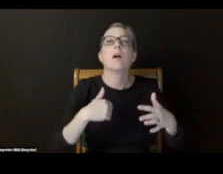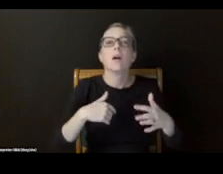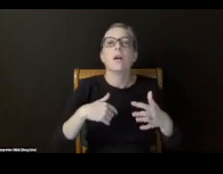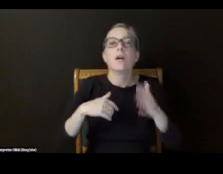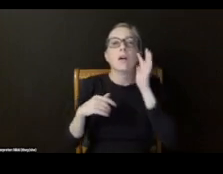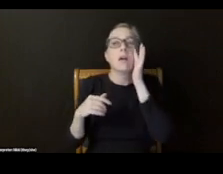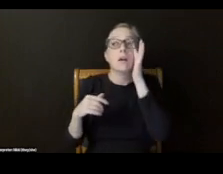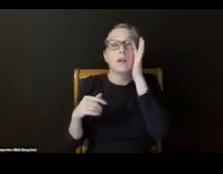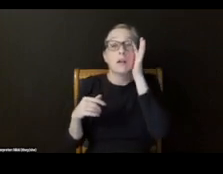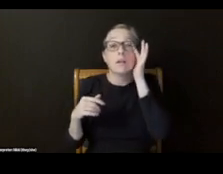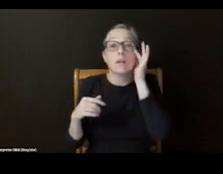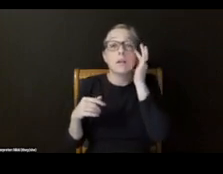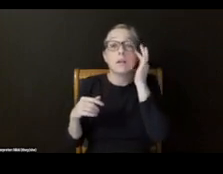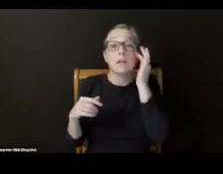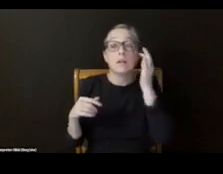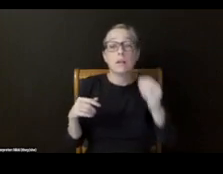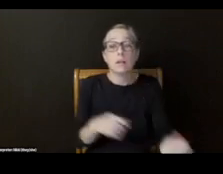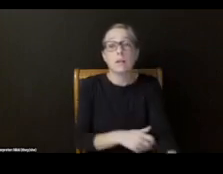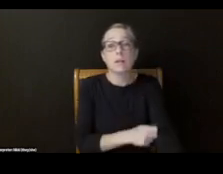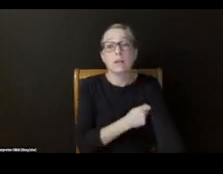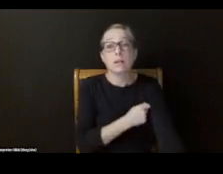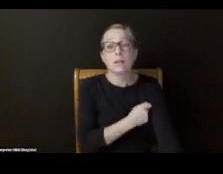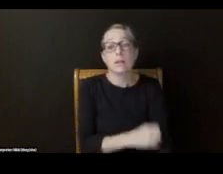hey, let's have Mina be